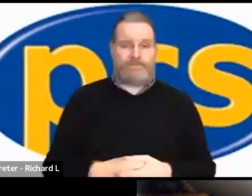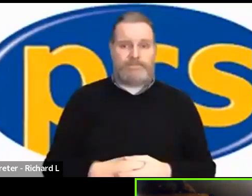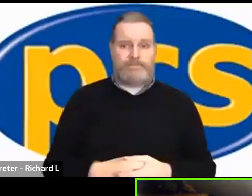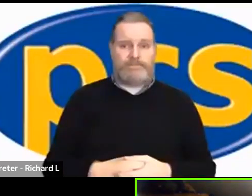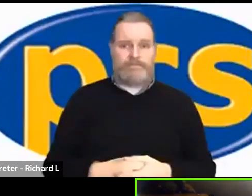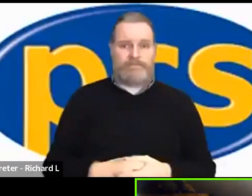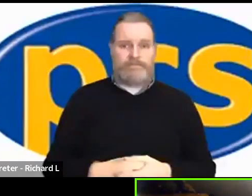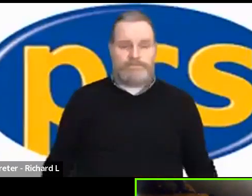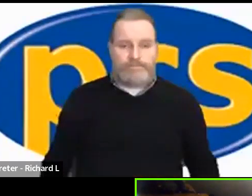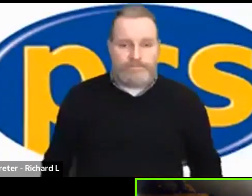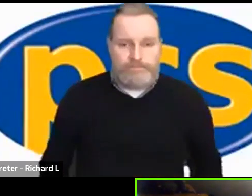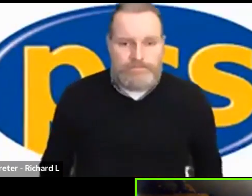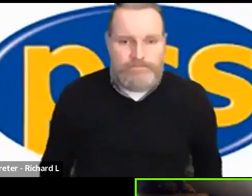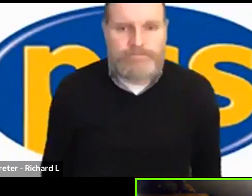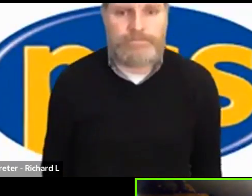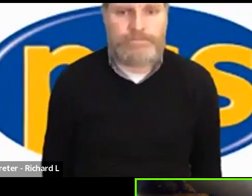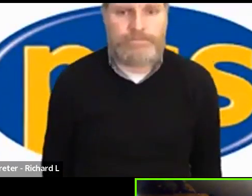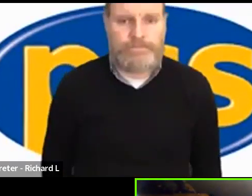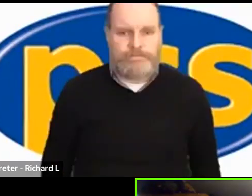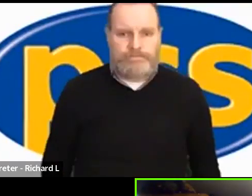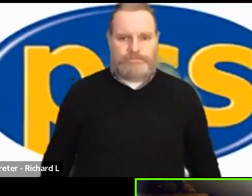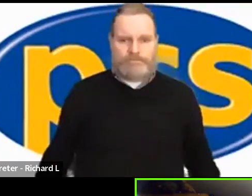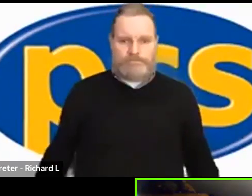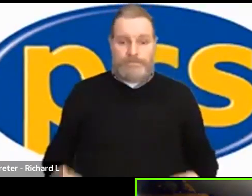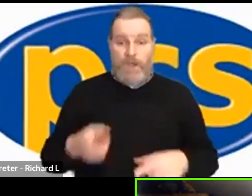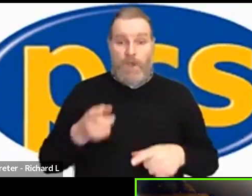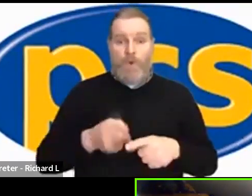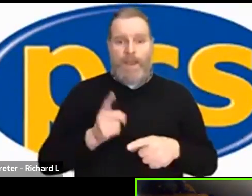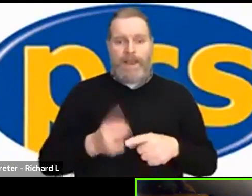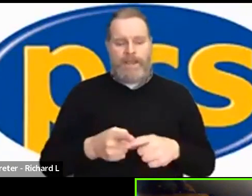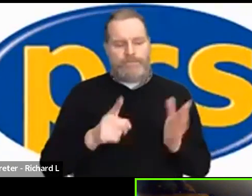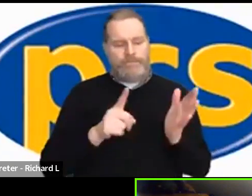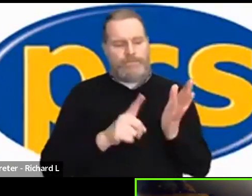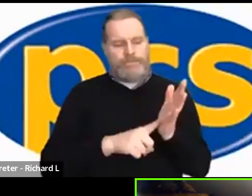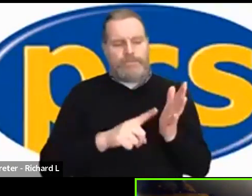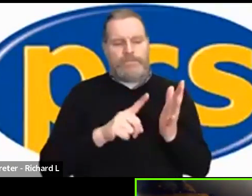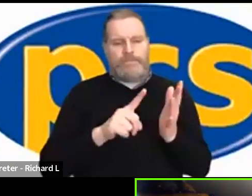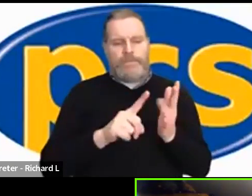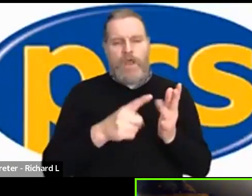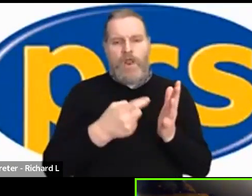rule of thumb on our question rule of thumb on that question.